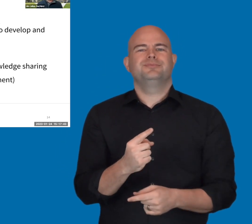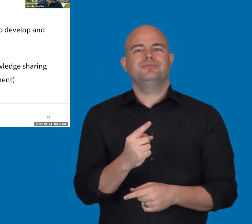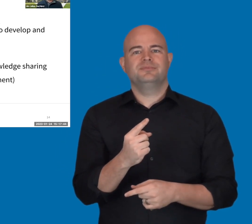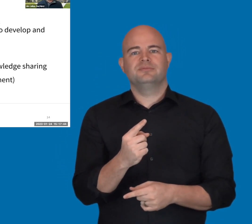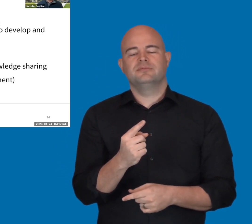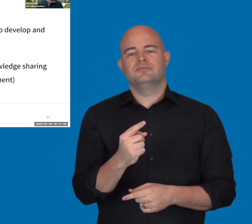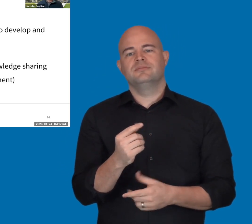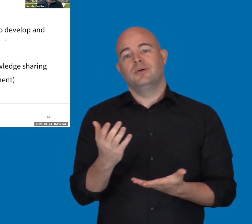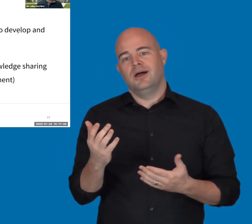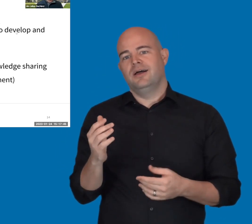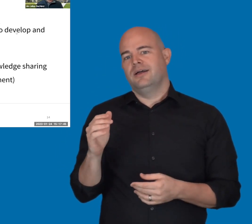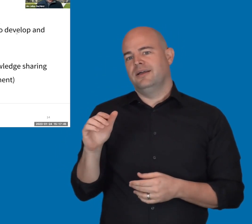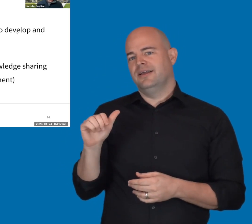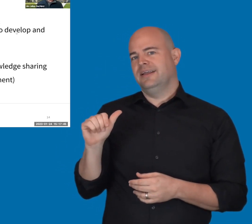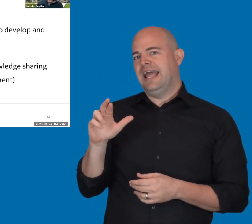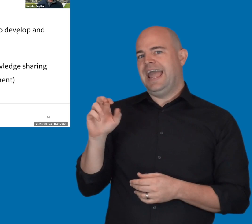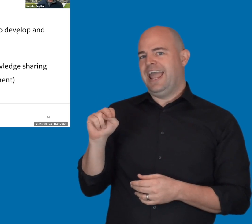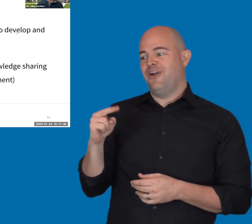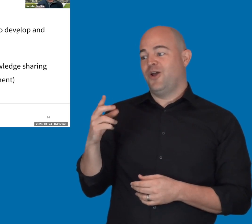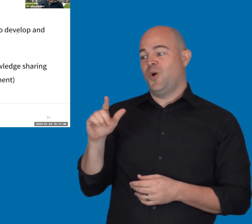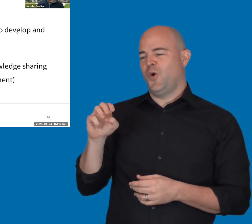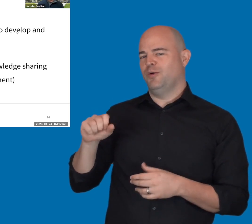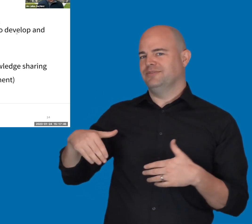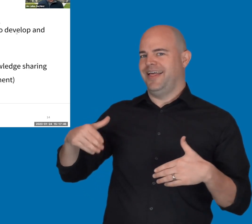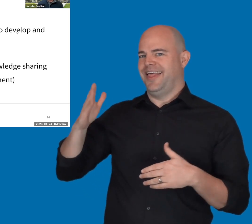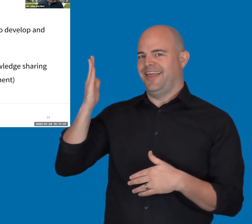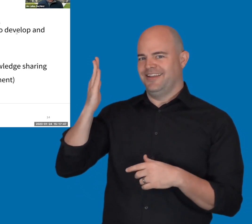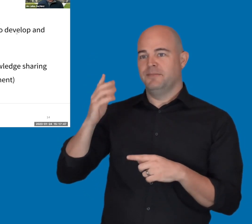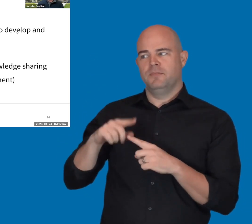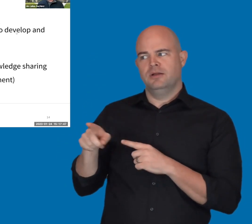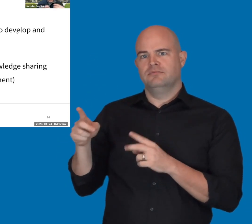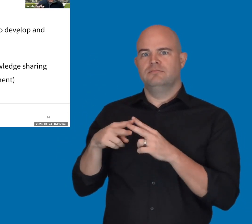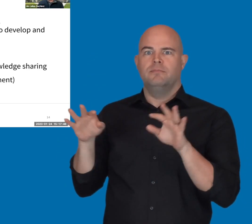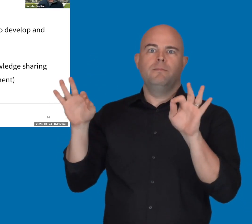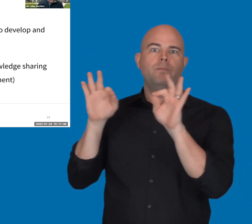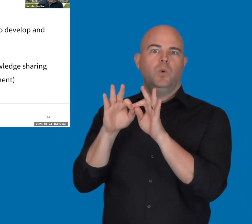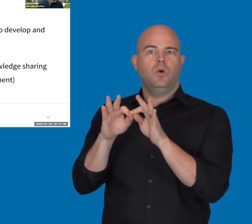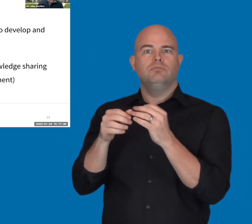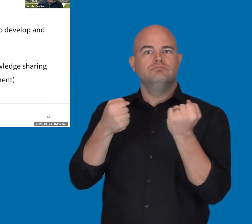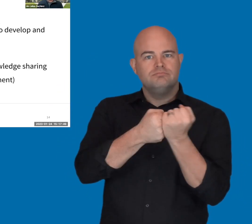of in the spotlight, the course that's in the spotlight, and we -- you know, like with the poker for example,